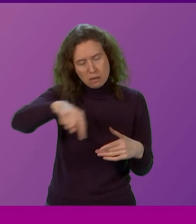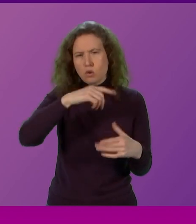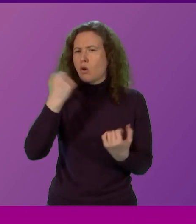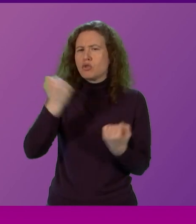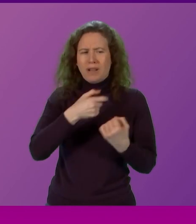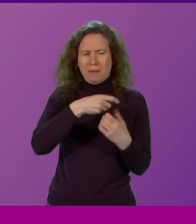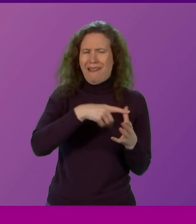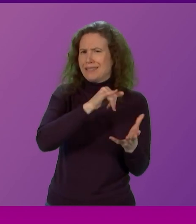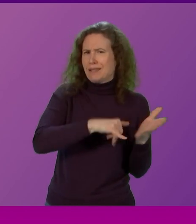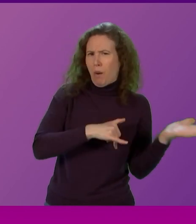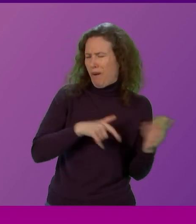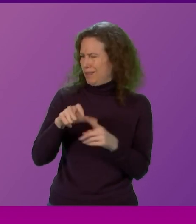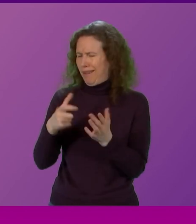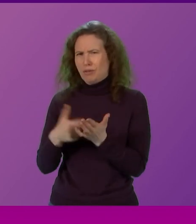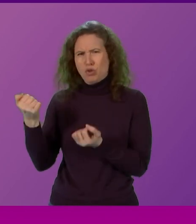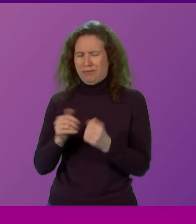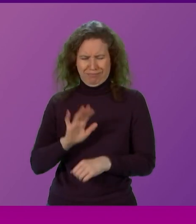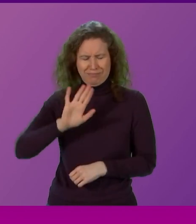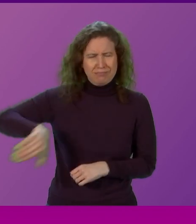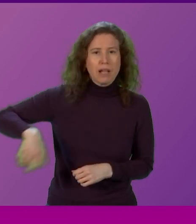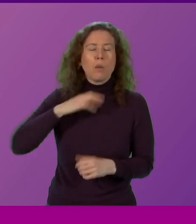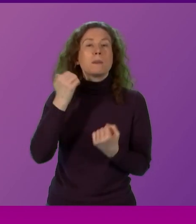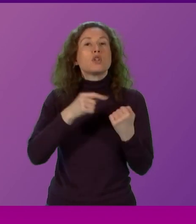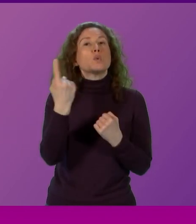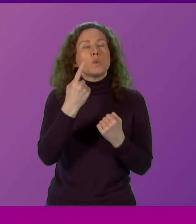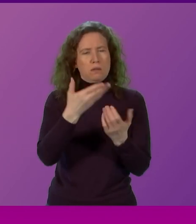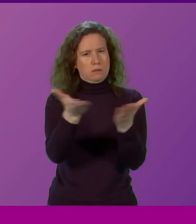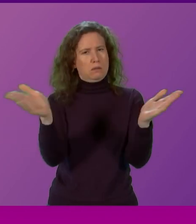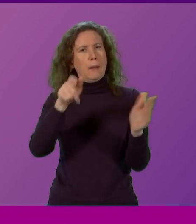Anas Sarwar or Douglas Ross but by the people of Scotland. Let us hear the First Minister.